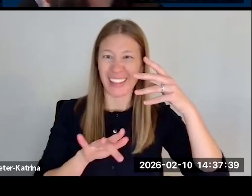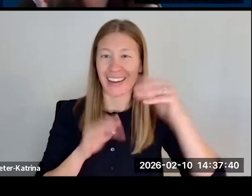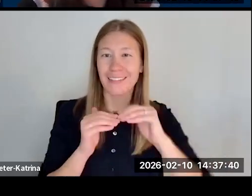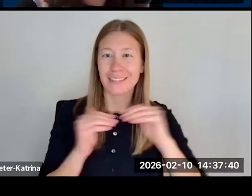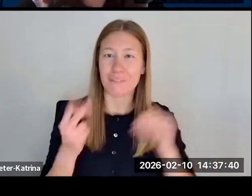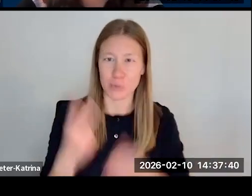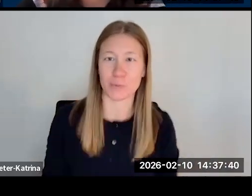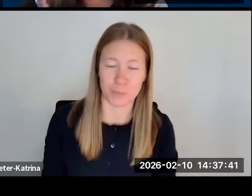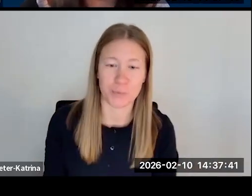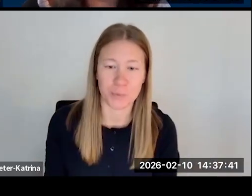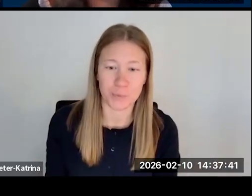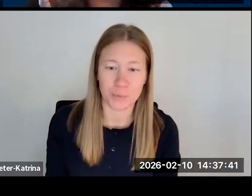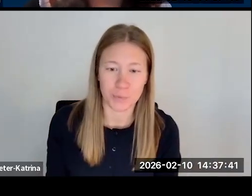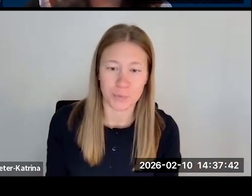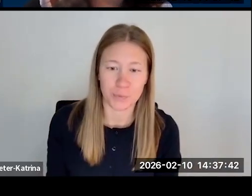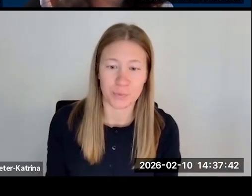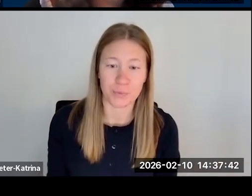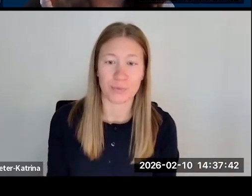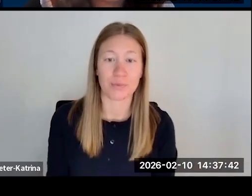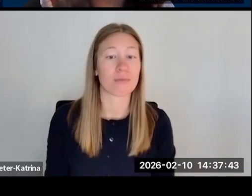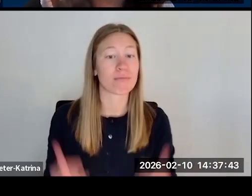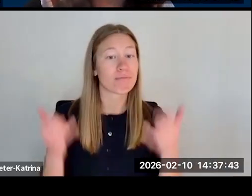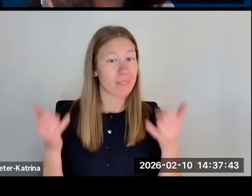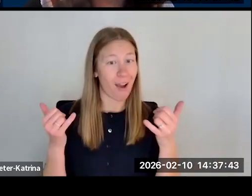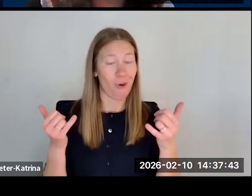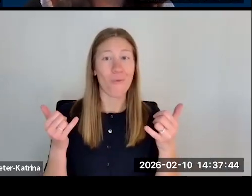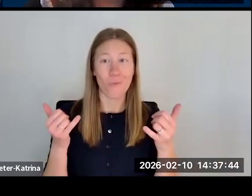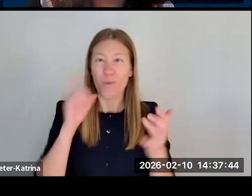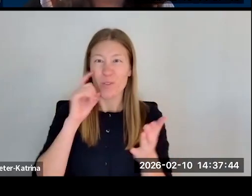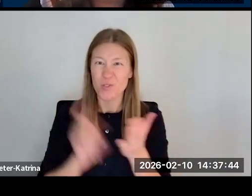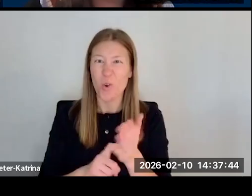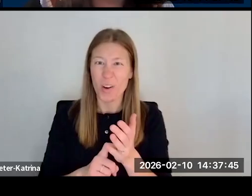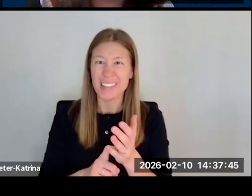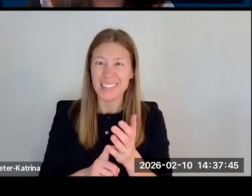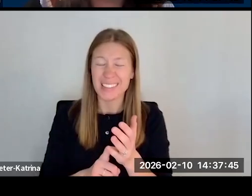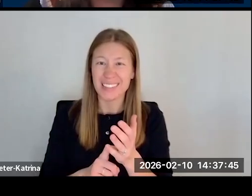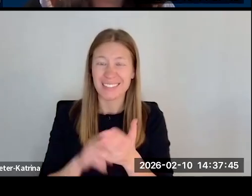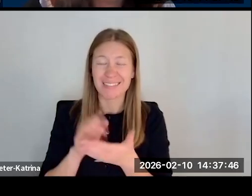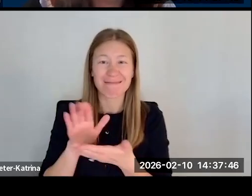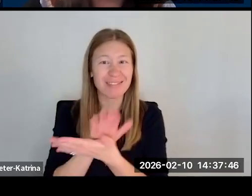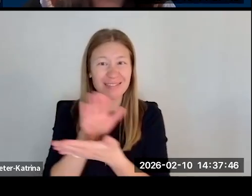And now I can see that my heading twos are populated in my document outline.